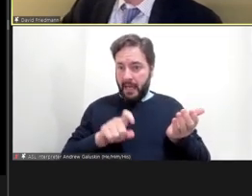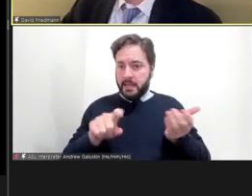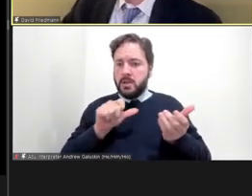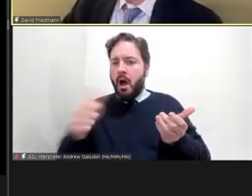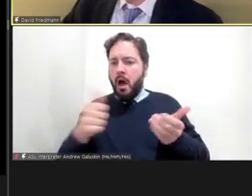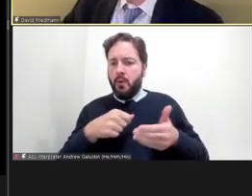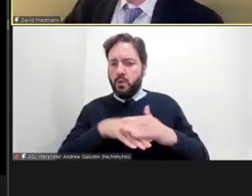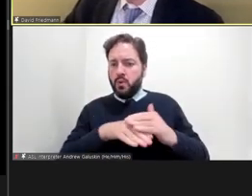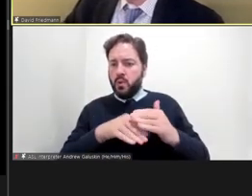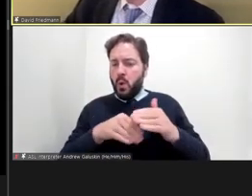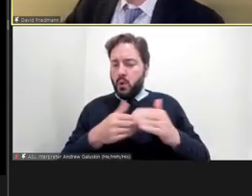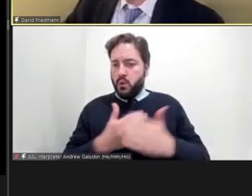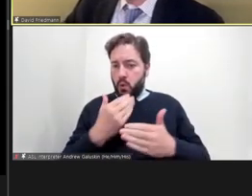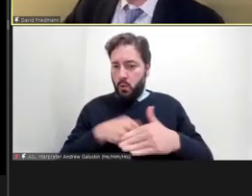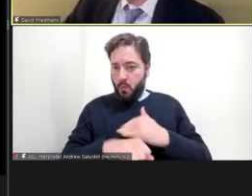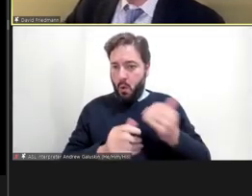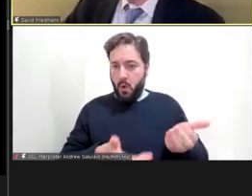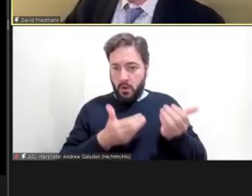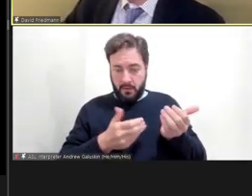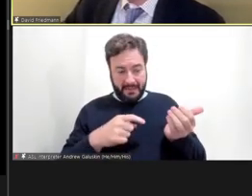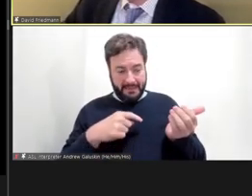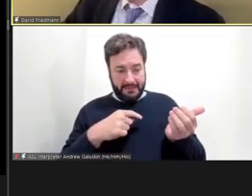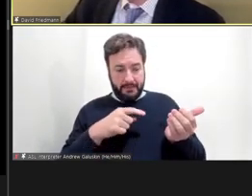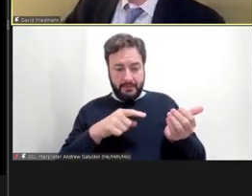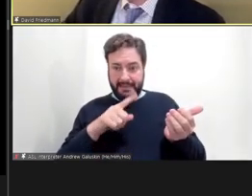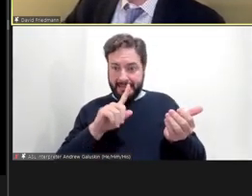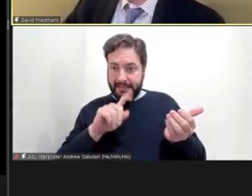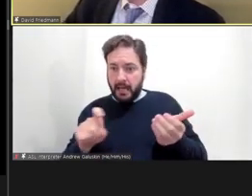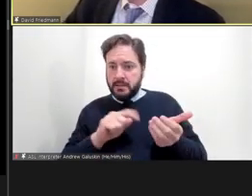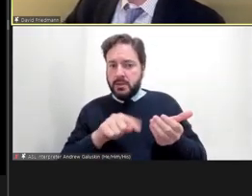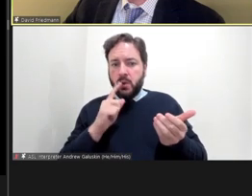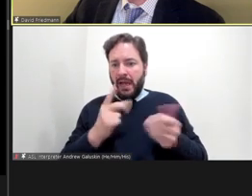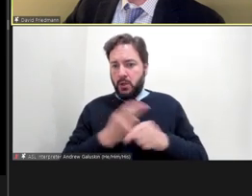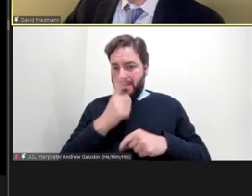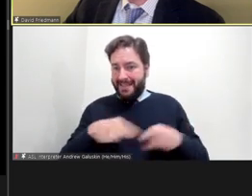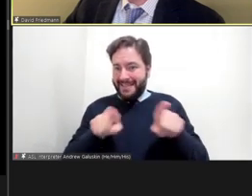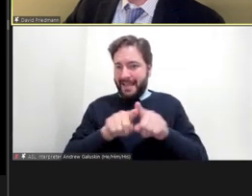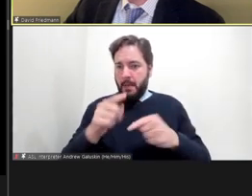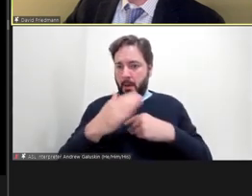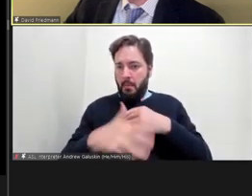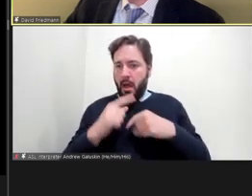Sometimes you can actually use that blood to do some of this testing for